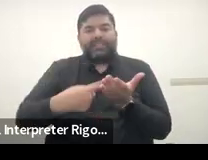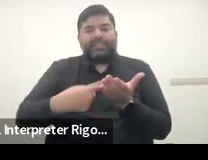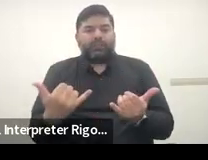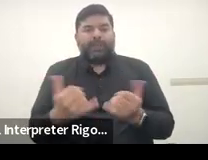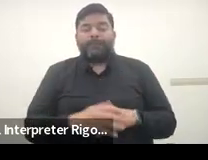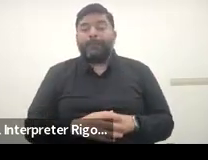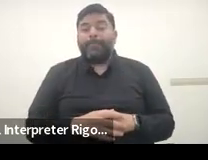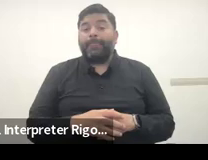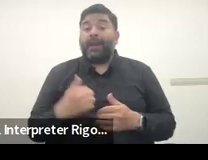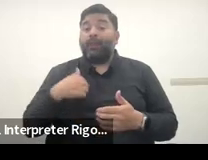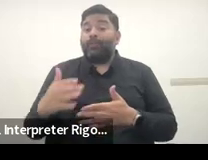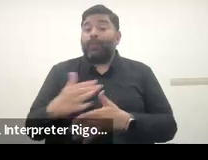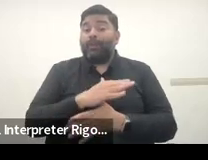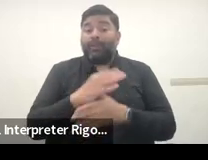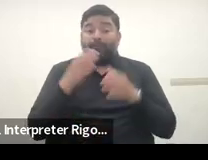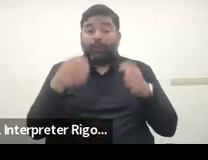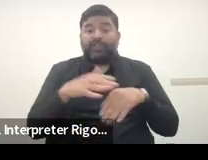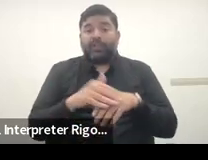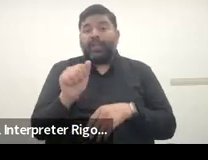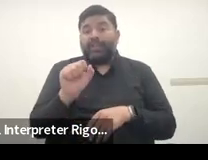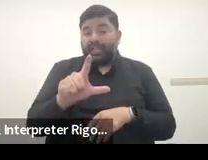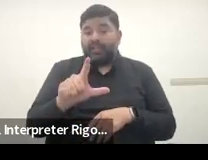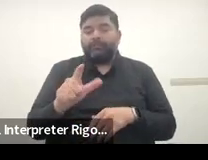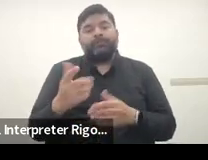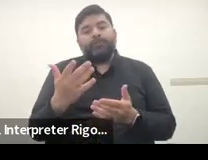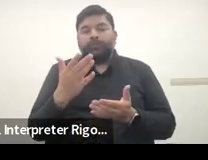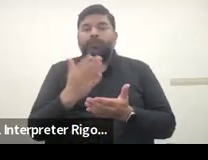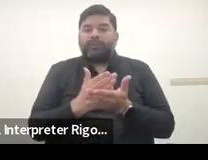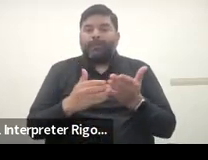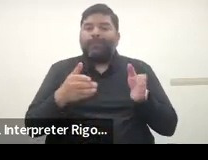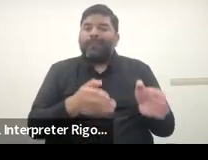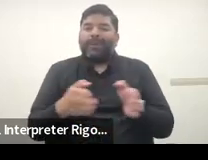focus on American Sign Language although some of the methods it doesn't need to be ASL, it could be